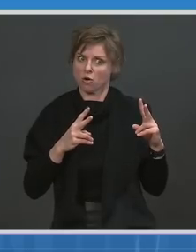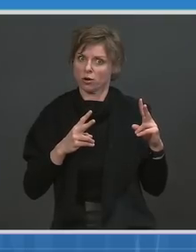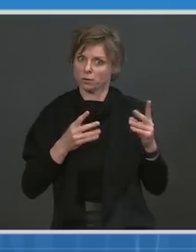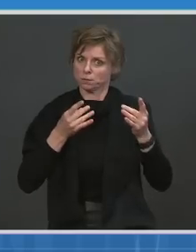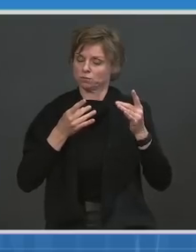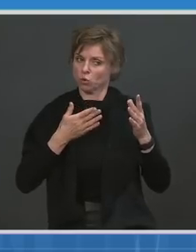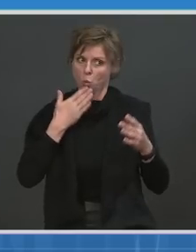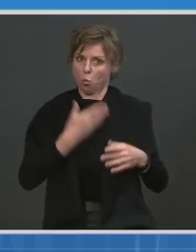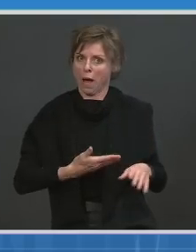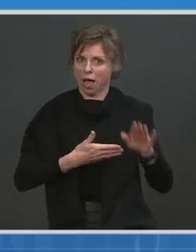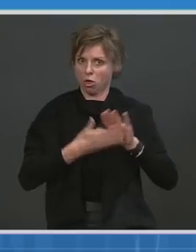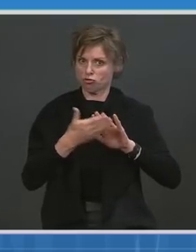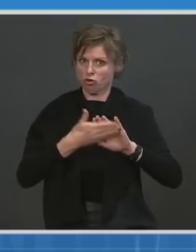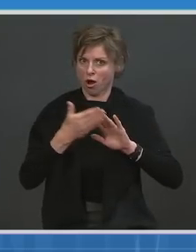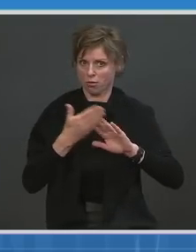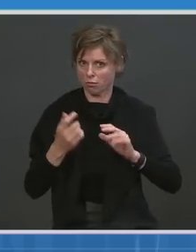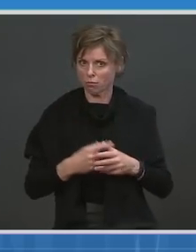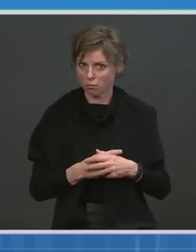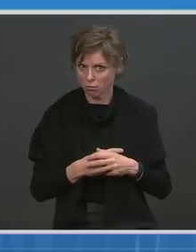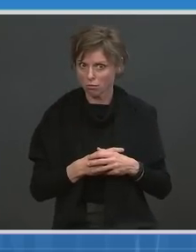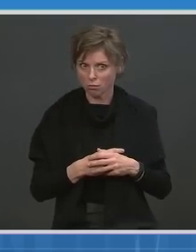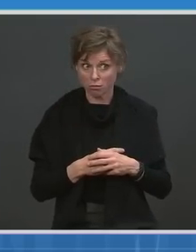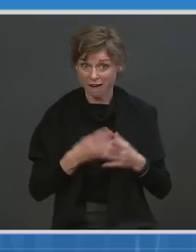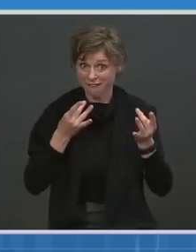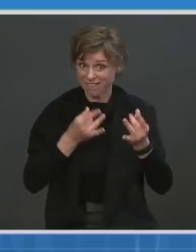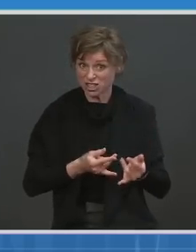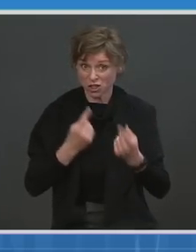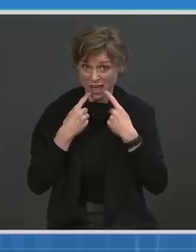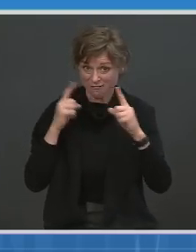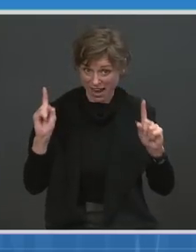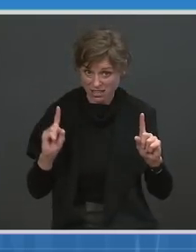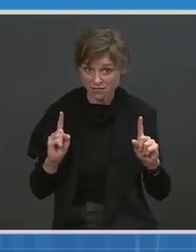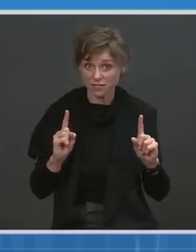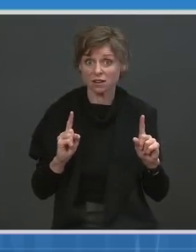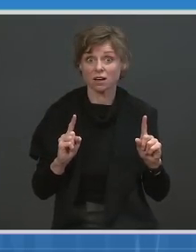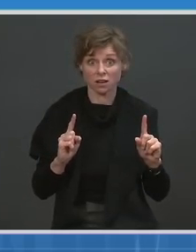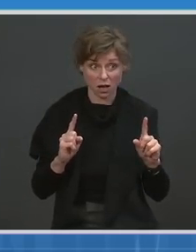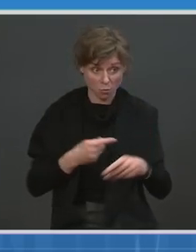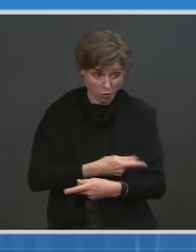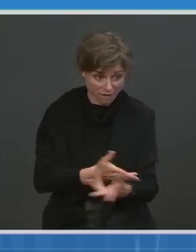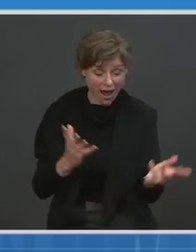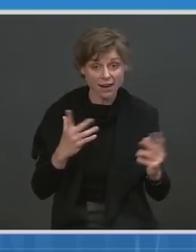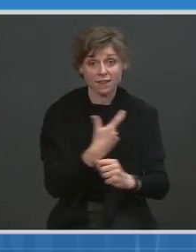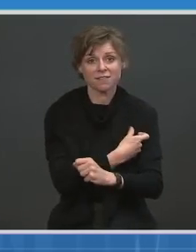And, importantly, not only efficiently and effectively delivering vaccines, but doing so in an equitable way.